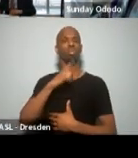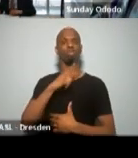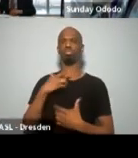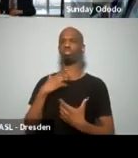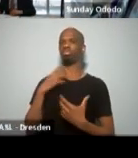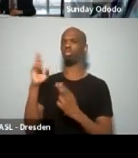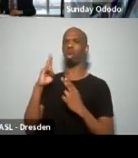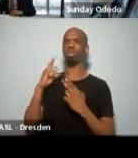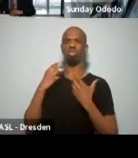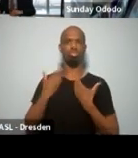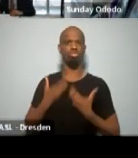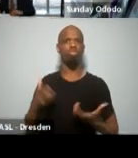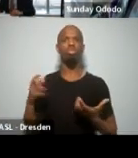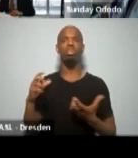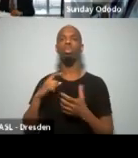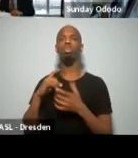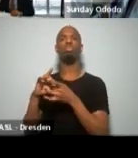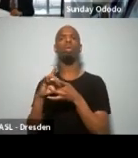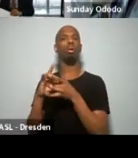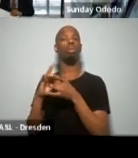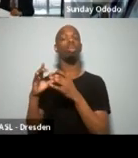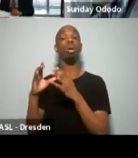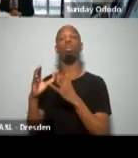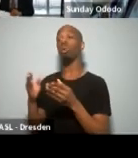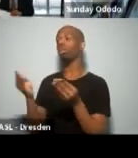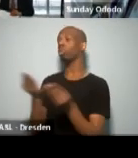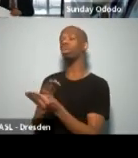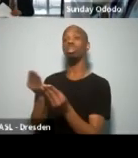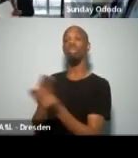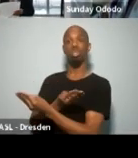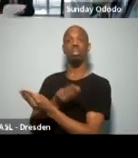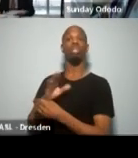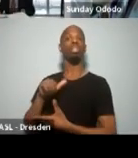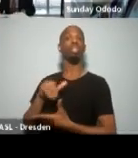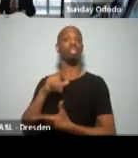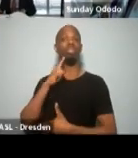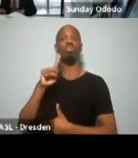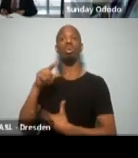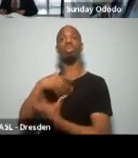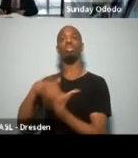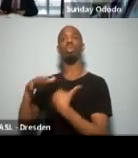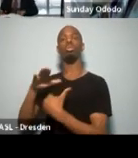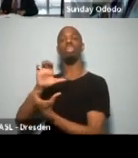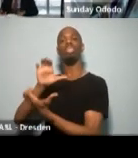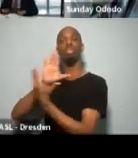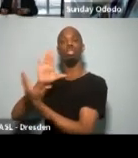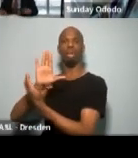hosted by the Center for Socially Engaged Theater at the University of Regina.